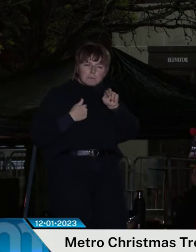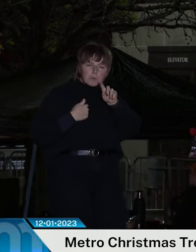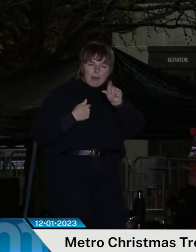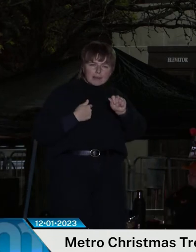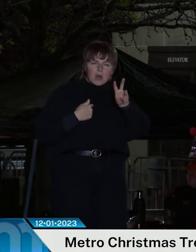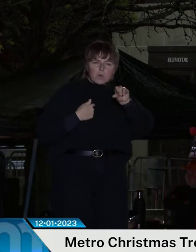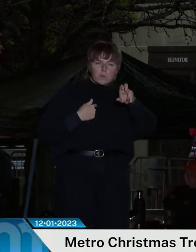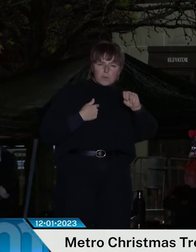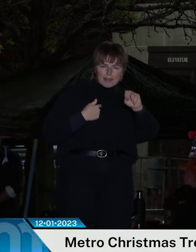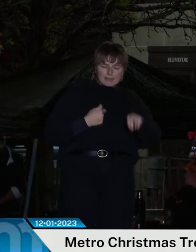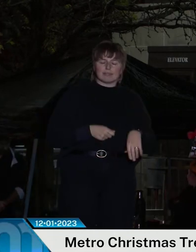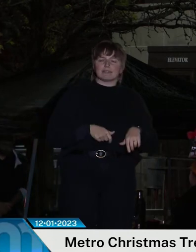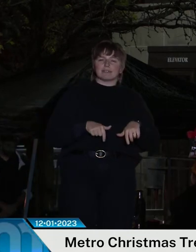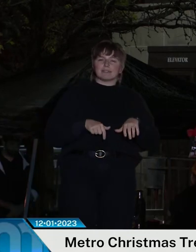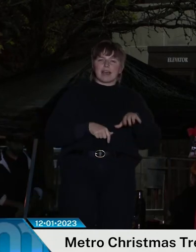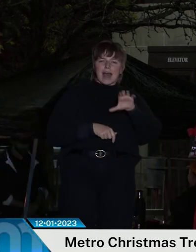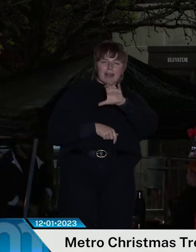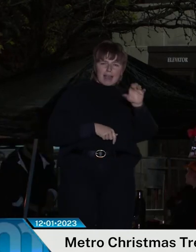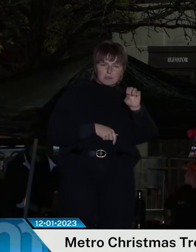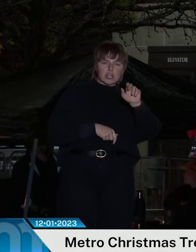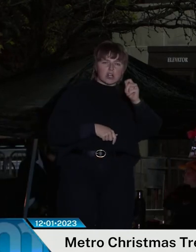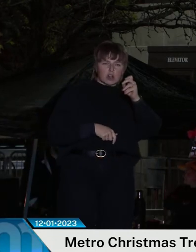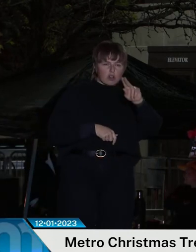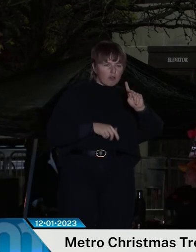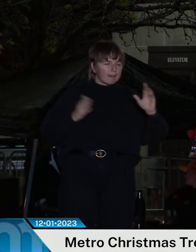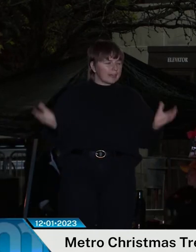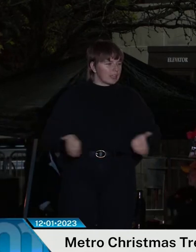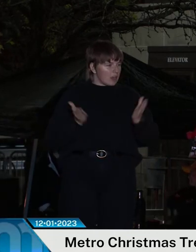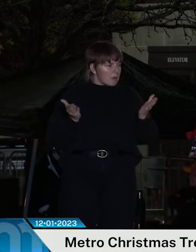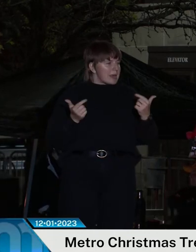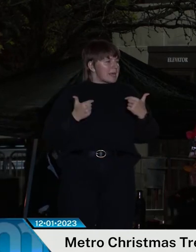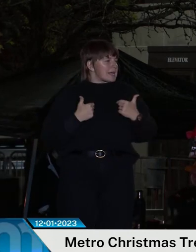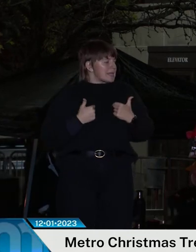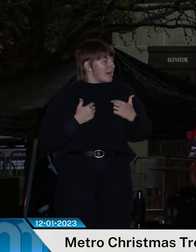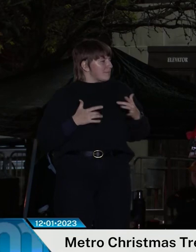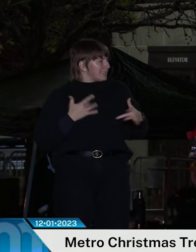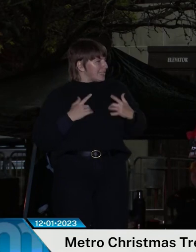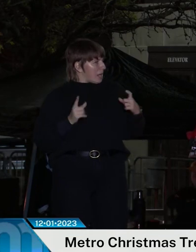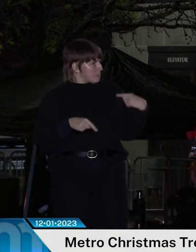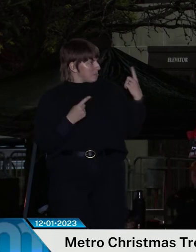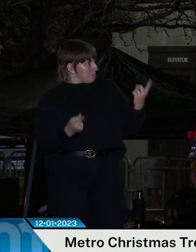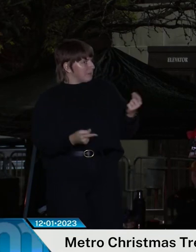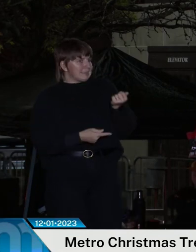HOLIDAY SEASON. I'M BRENDA NGUYEN. DAVID'S COUNTY CLERK AND